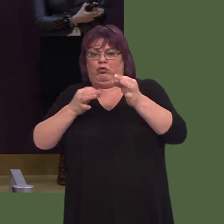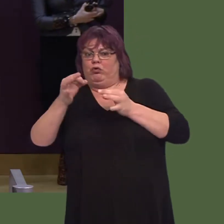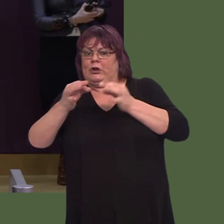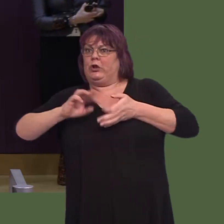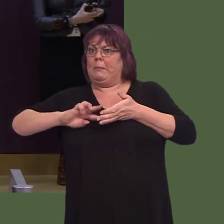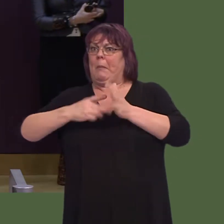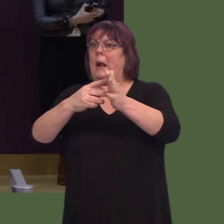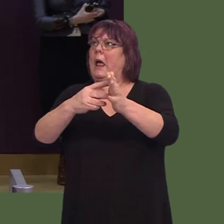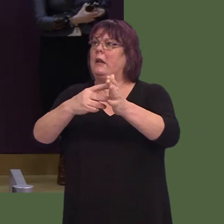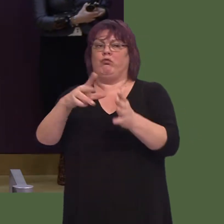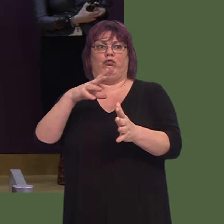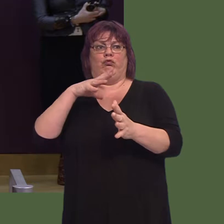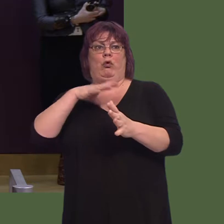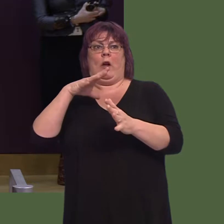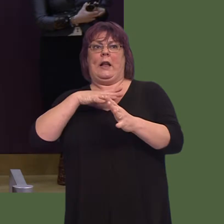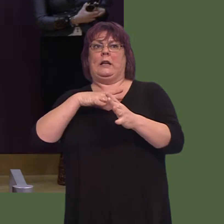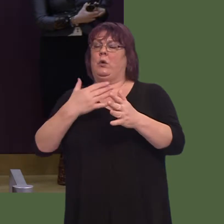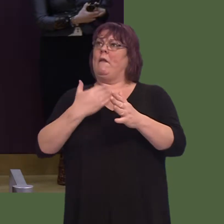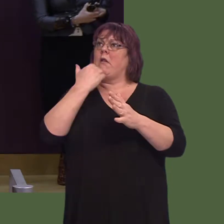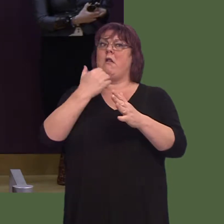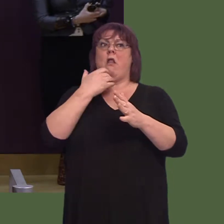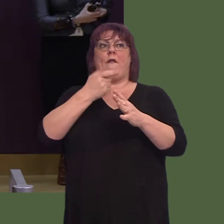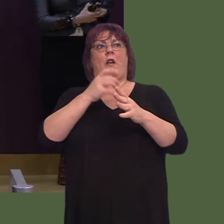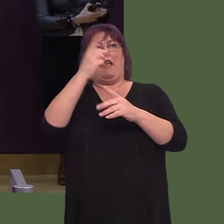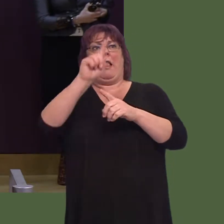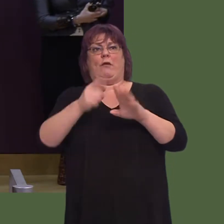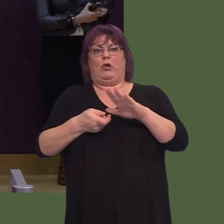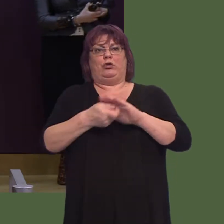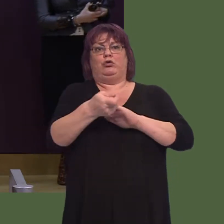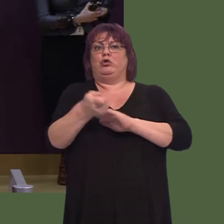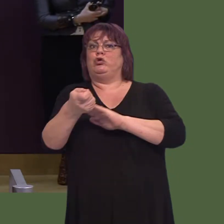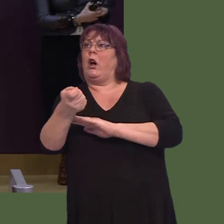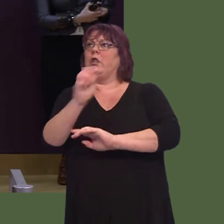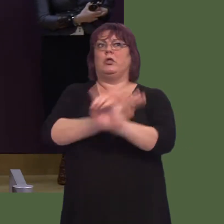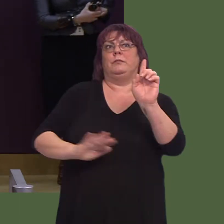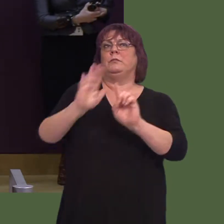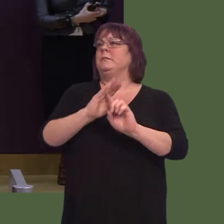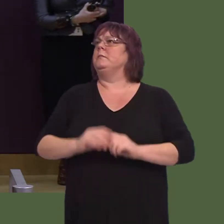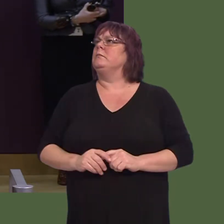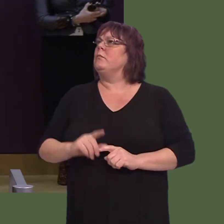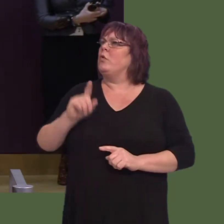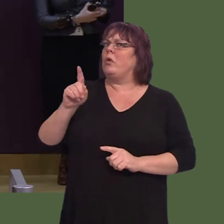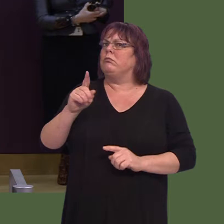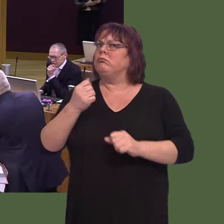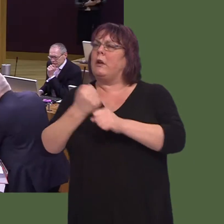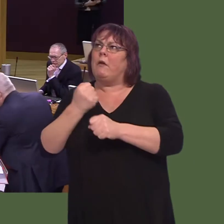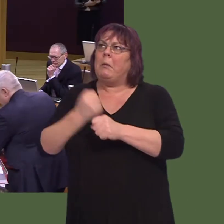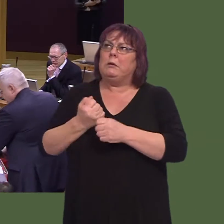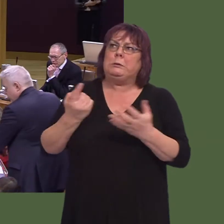place in order to ensure that we are preparing the infrastructure for that revolution. So, where are the signs from the Government youíre taking this seriously?